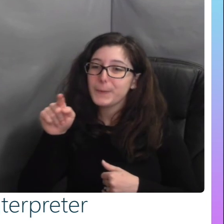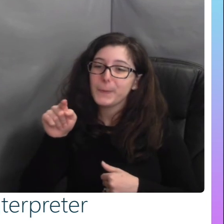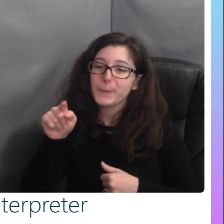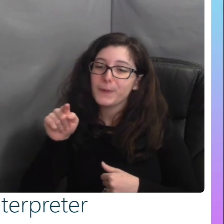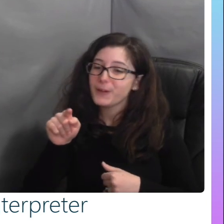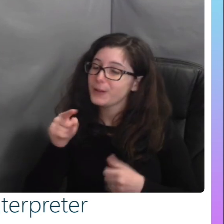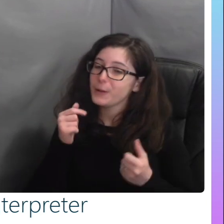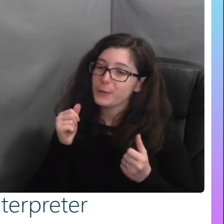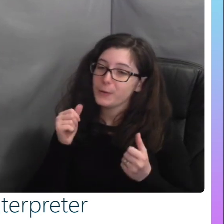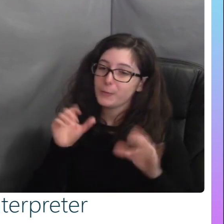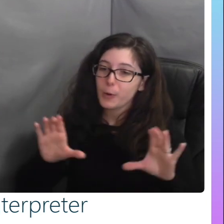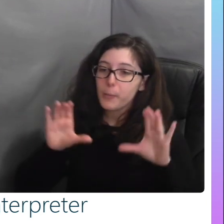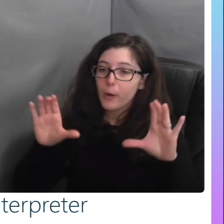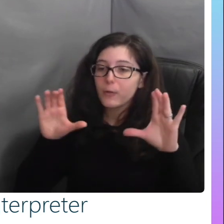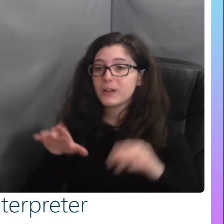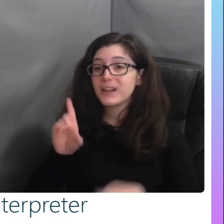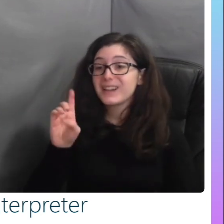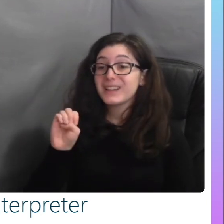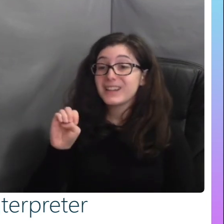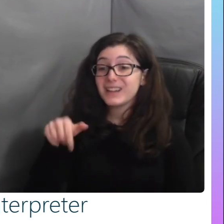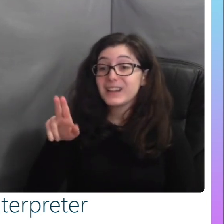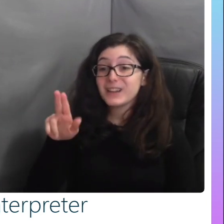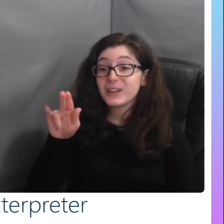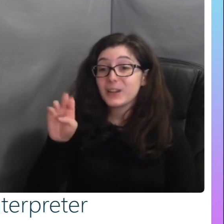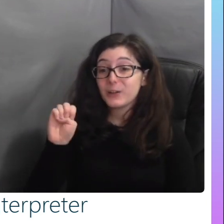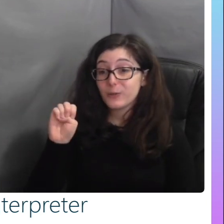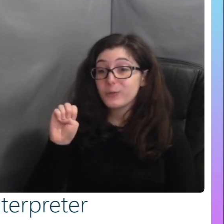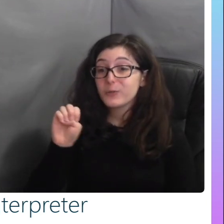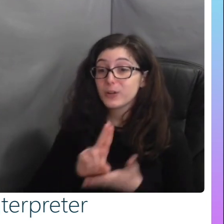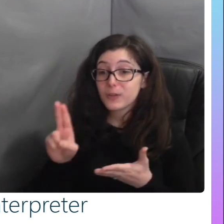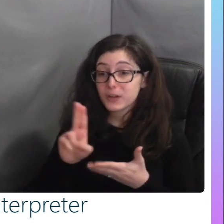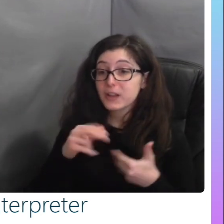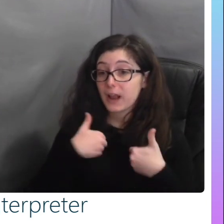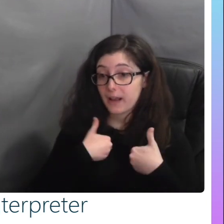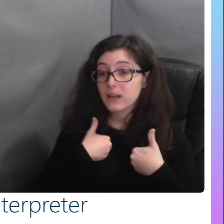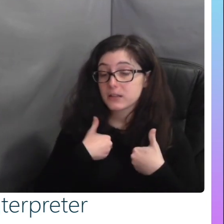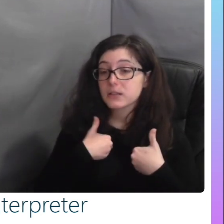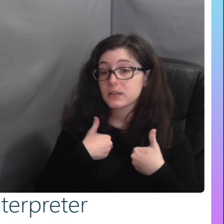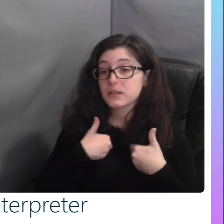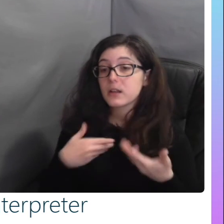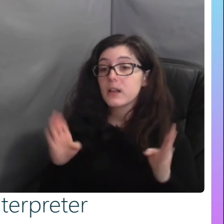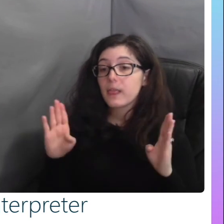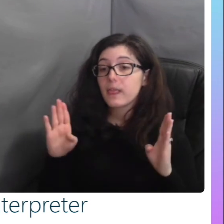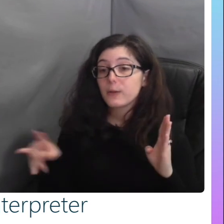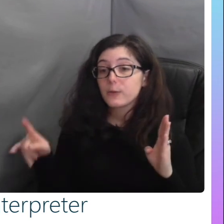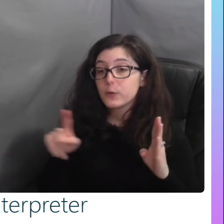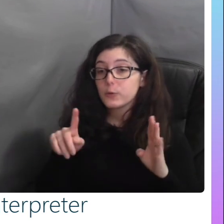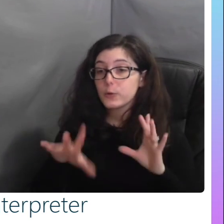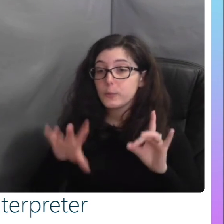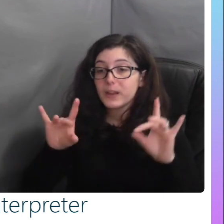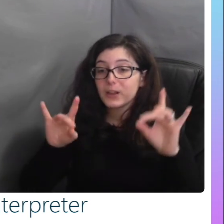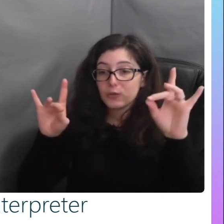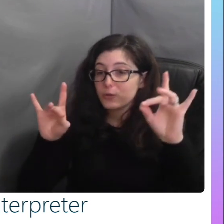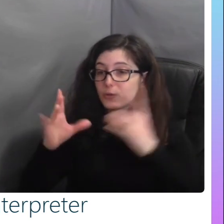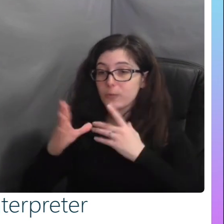and Deque University has some and allows you also to pick and choose what you most need,